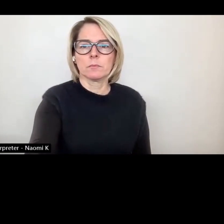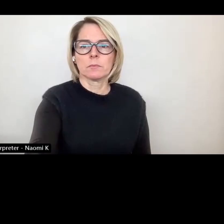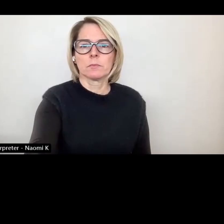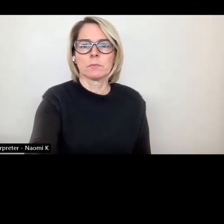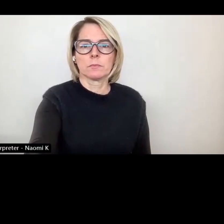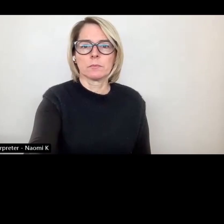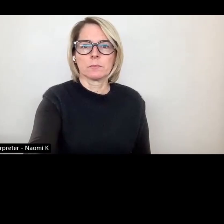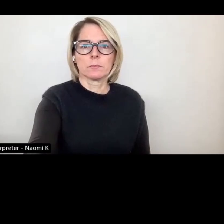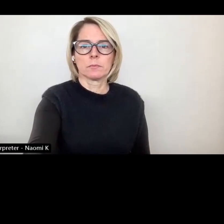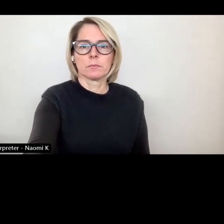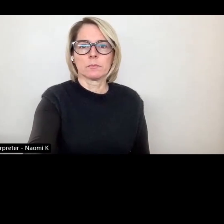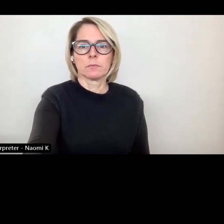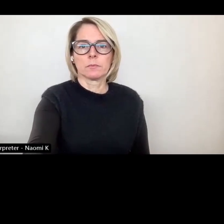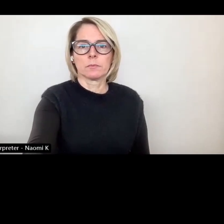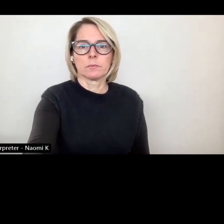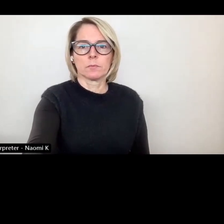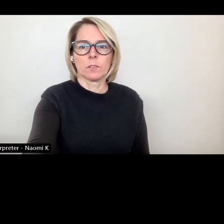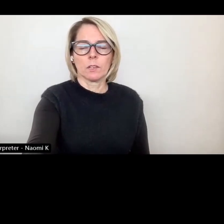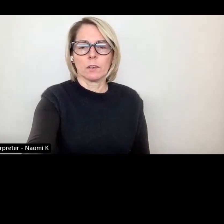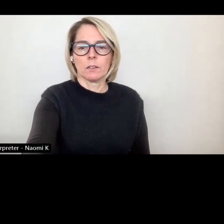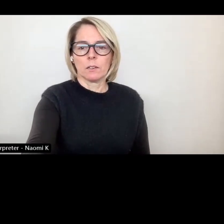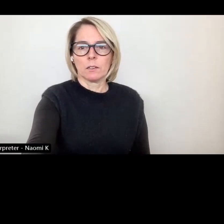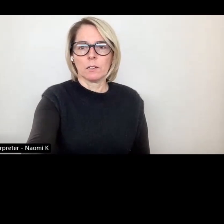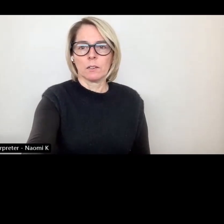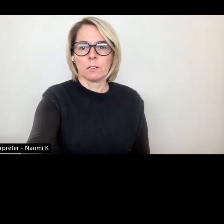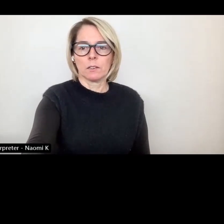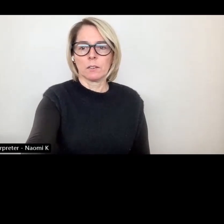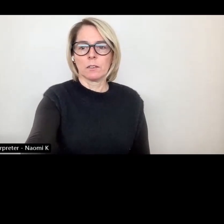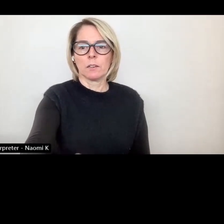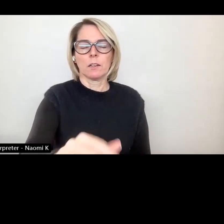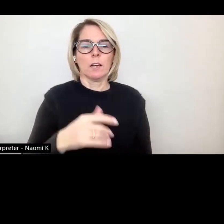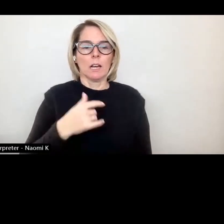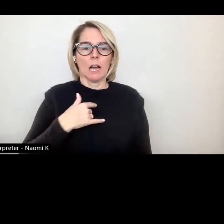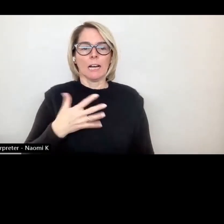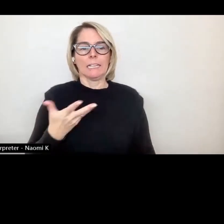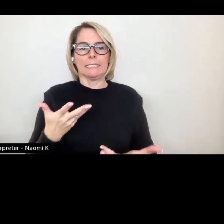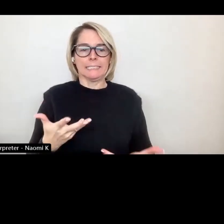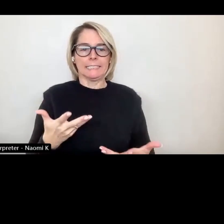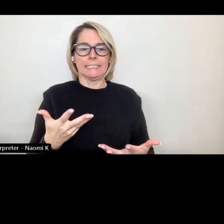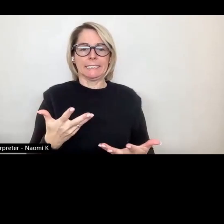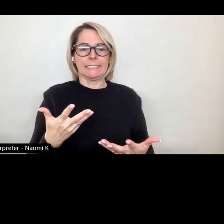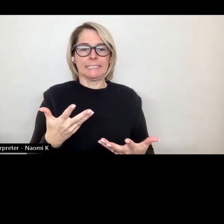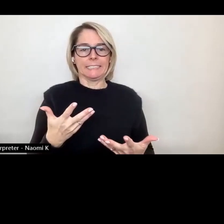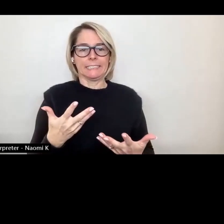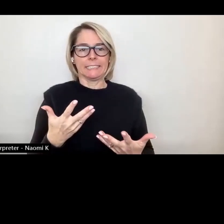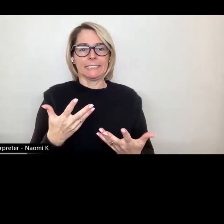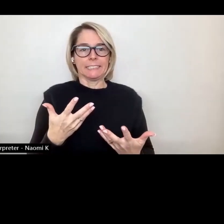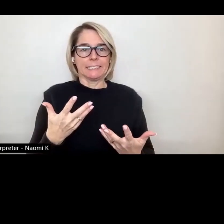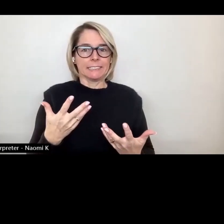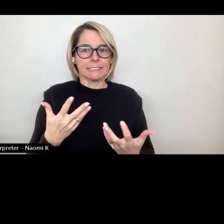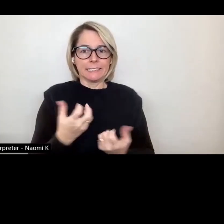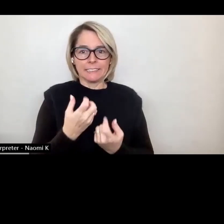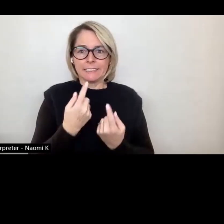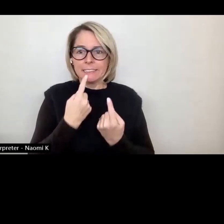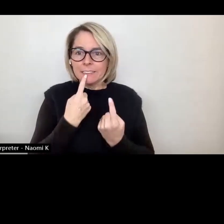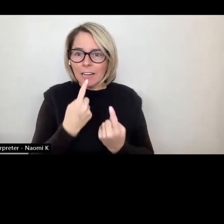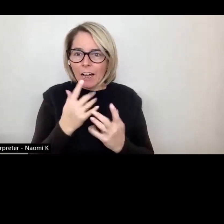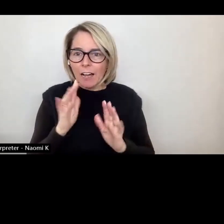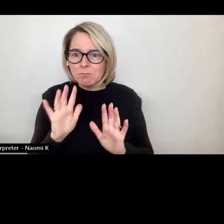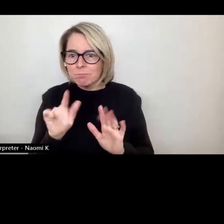Hesitate to say it, but I'm not sure that I have any more questions on the list at the moment.